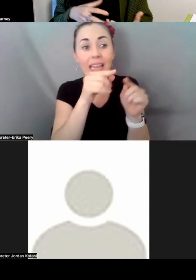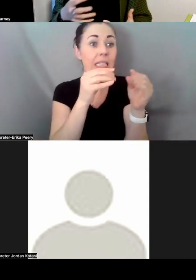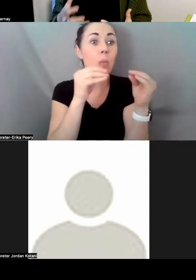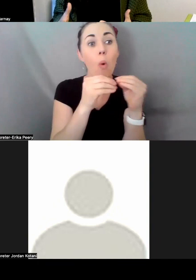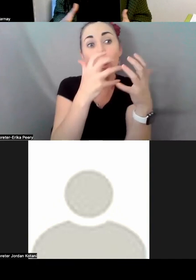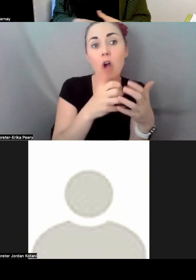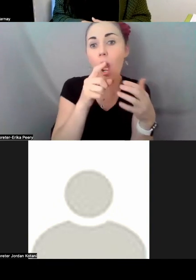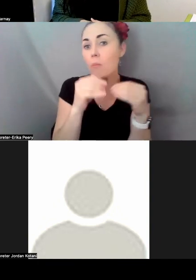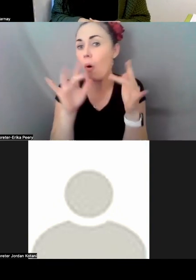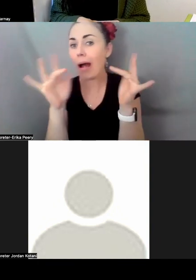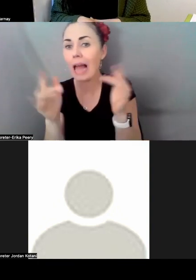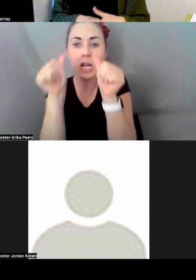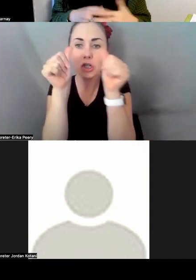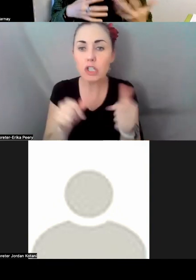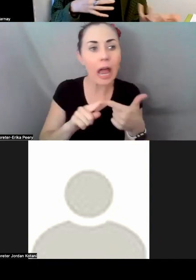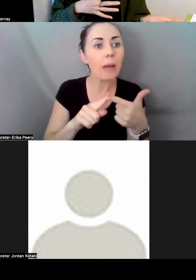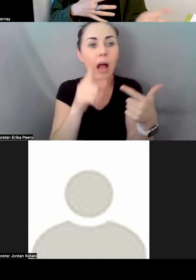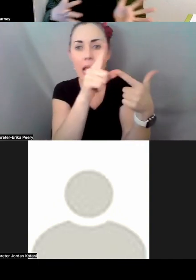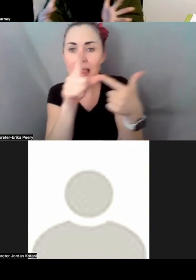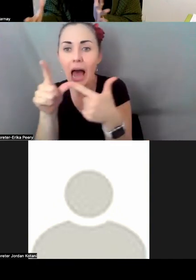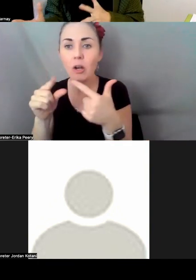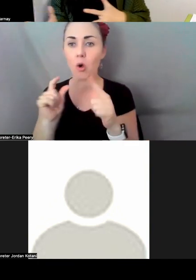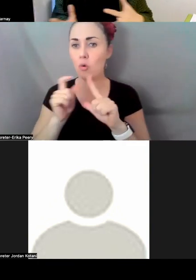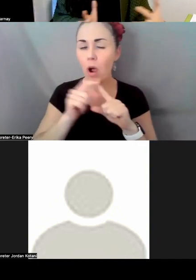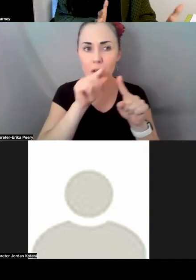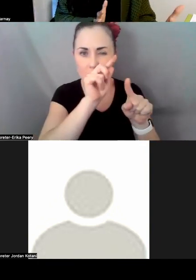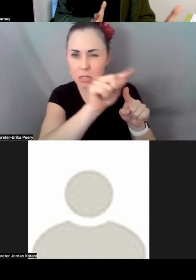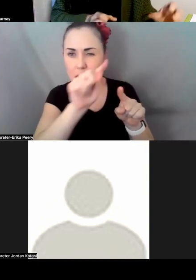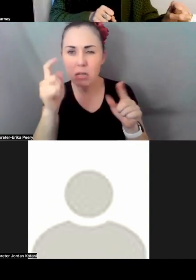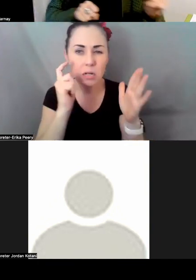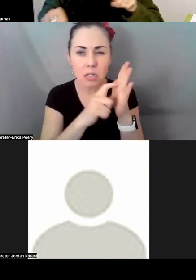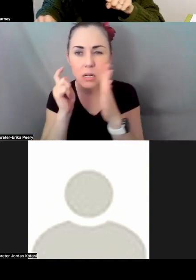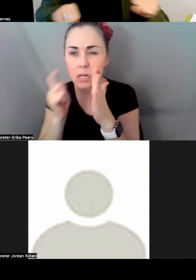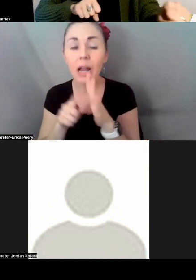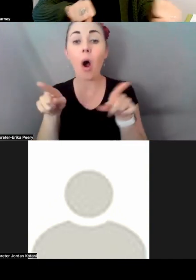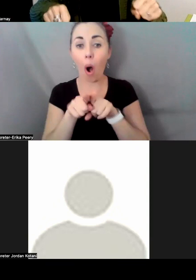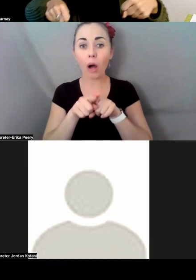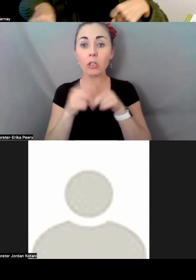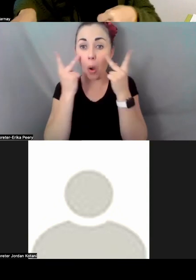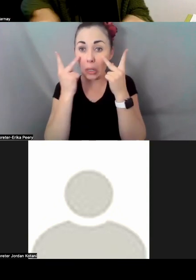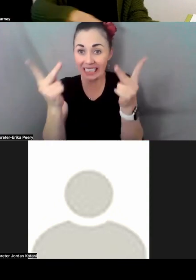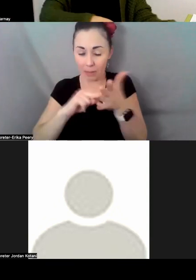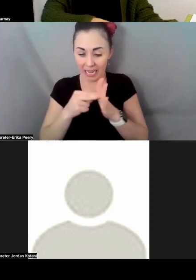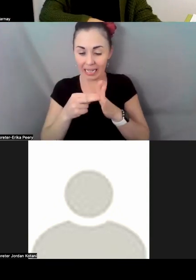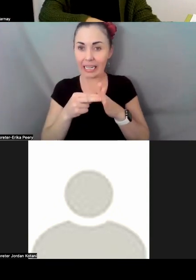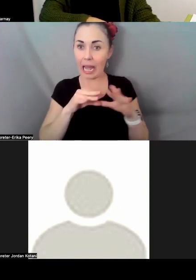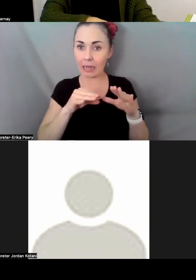letters, words. It helps us to guide our own movements or the movements of things if we're moving things through space.